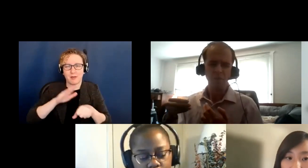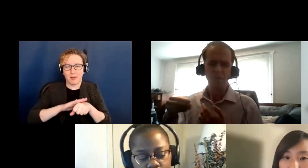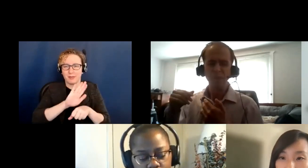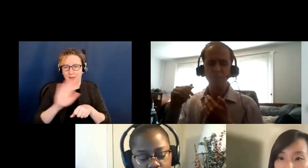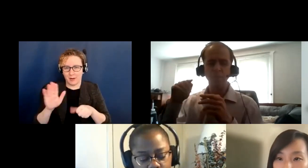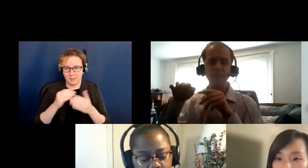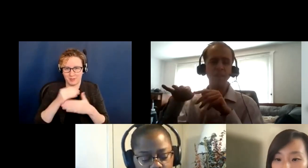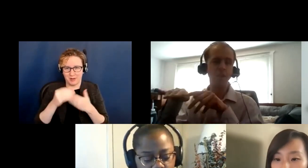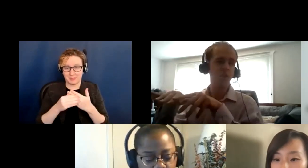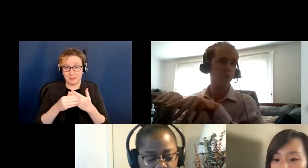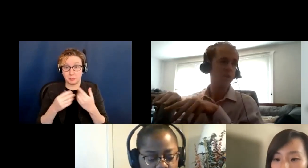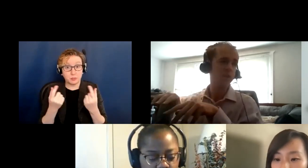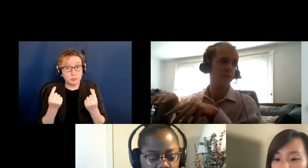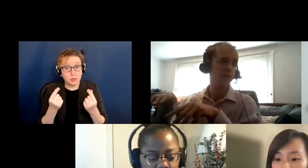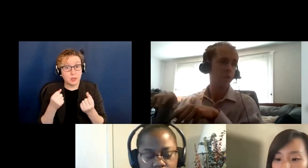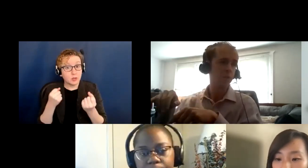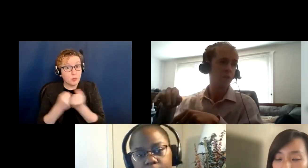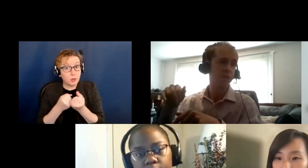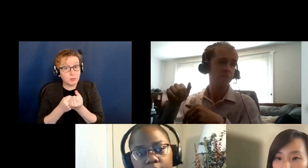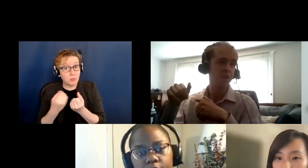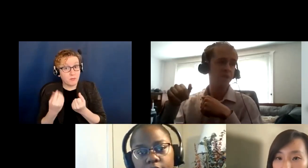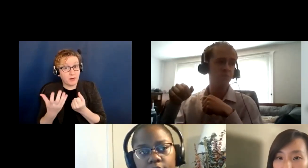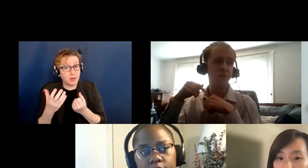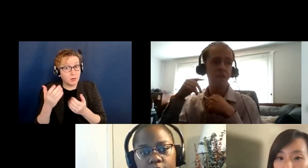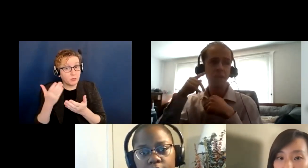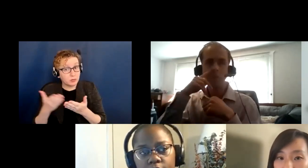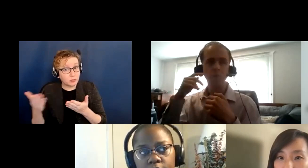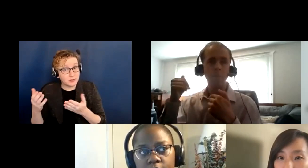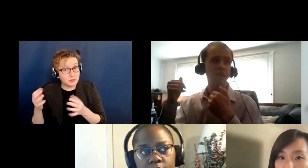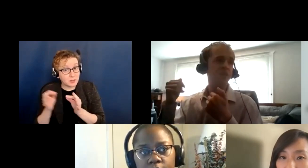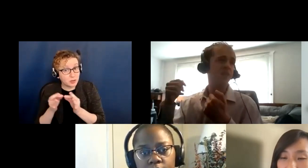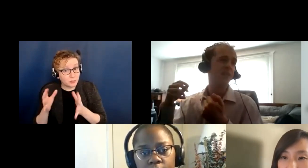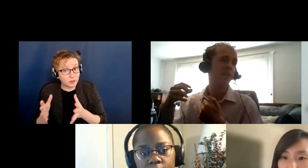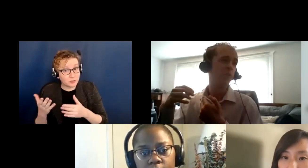Supporting may be providing resources like interpreters, it may mean collaboration like